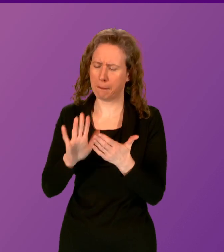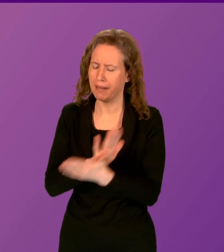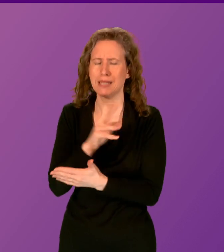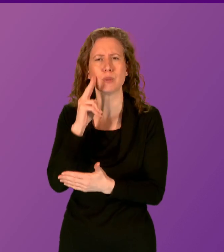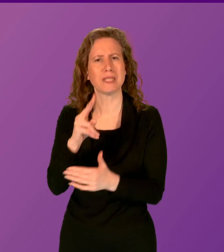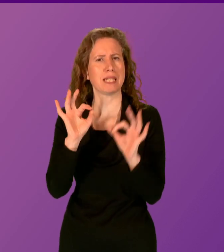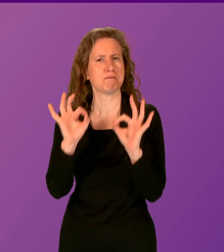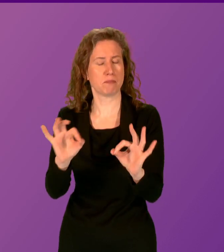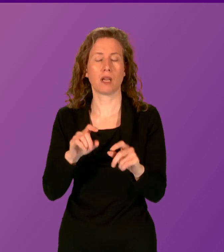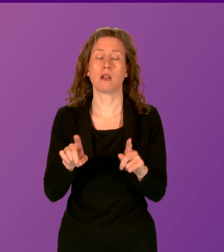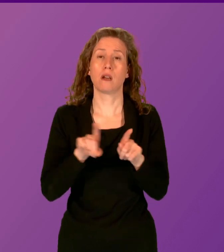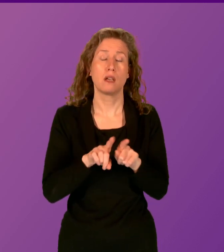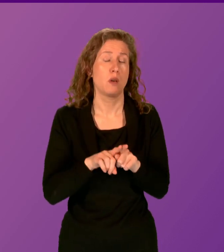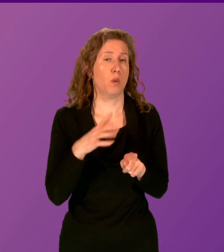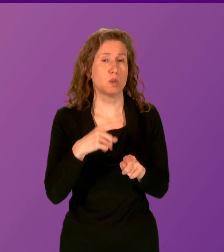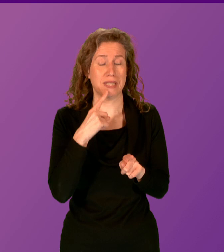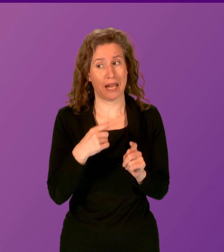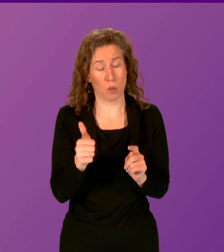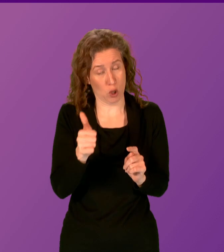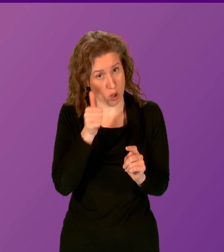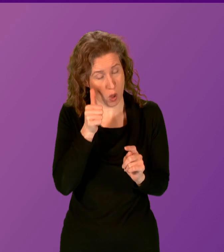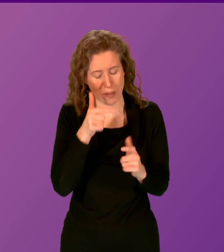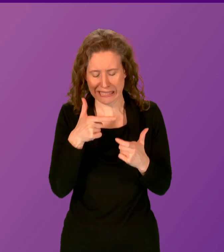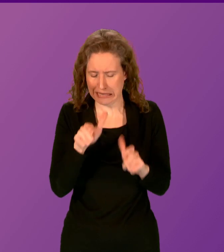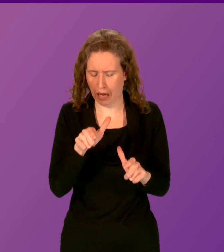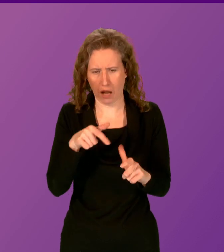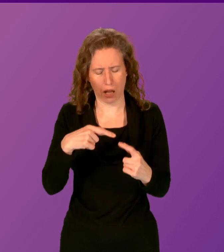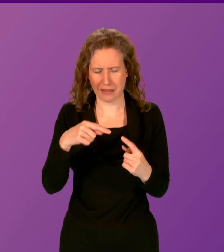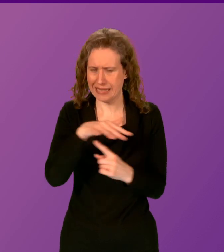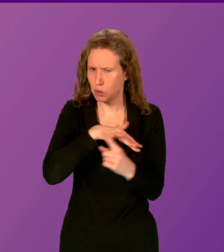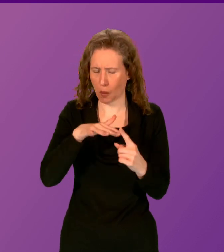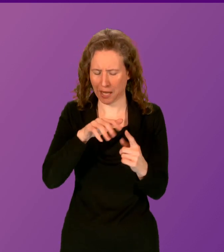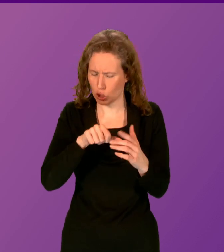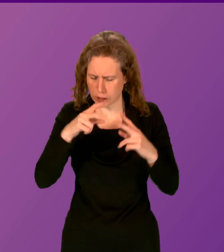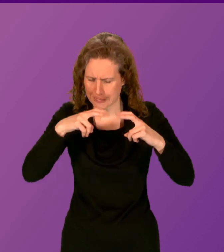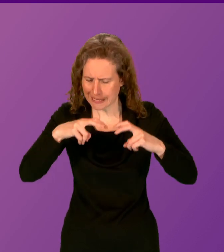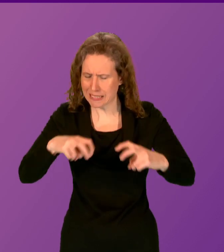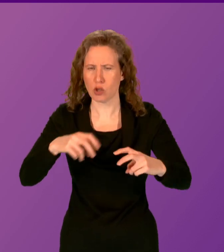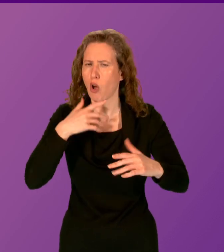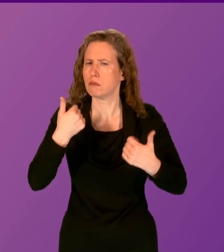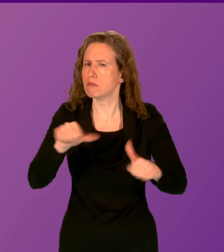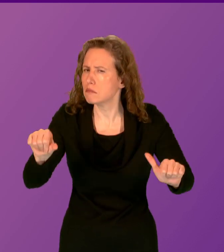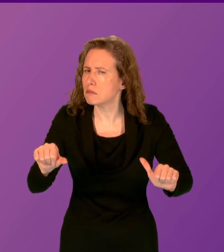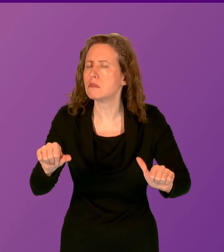The situation is still evolving.